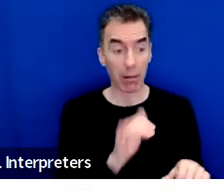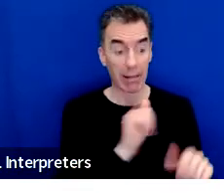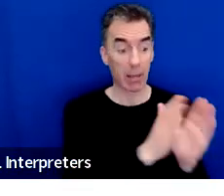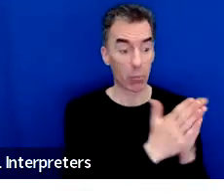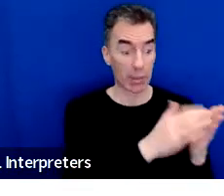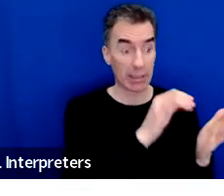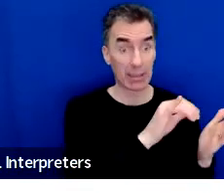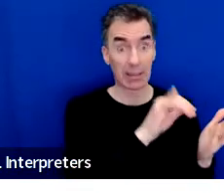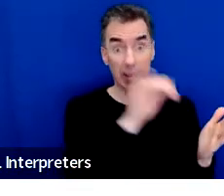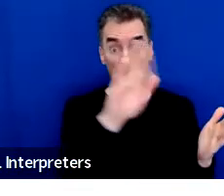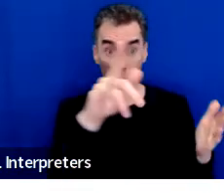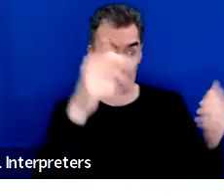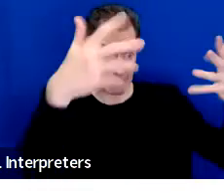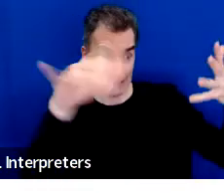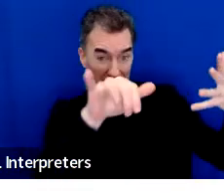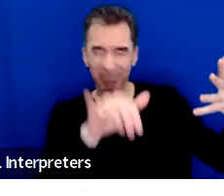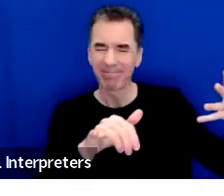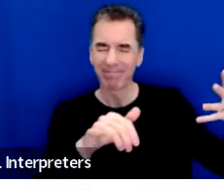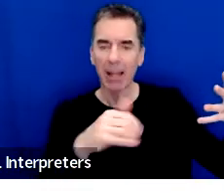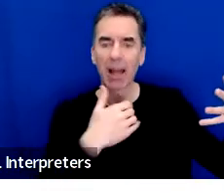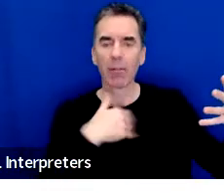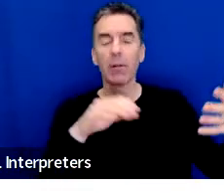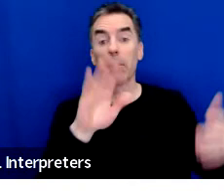We have about 320 titles and Biblio right now.